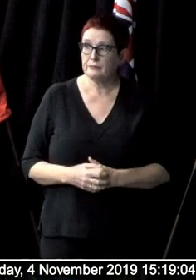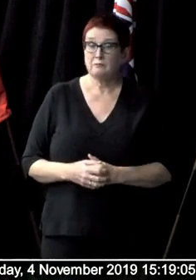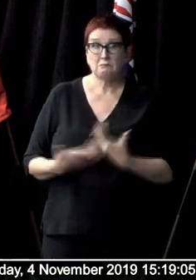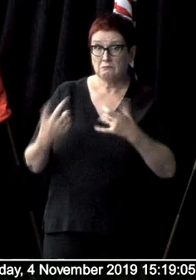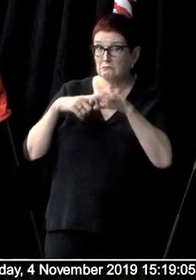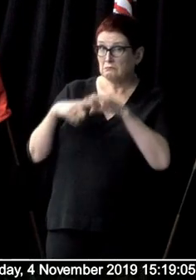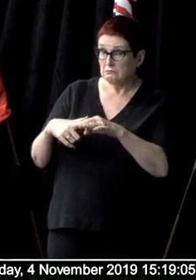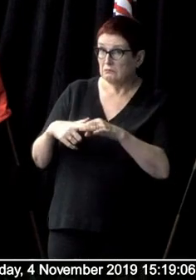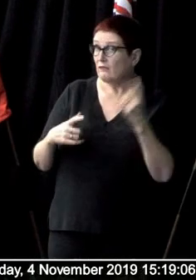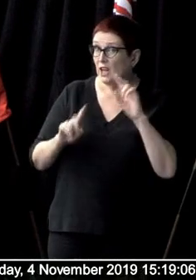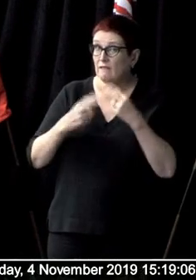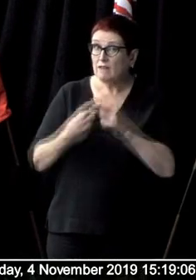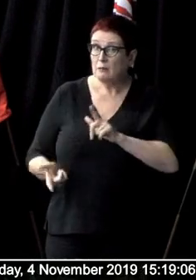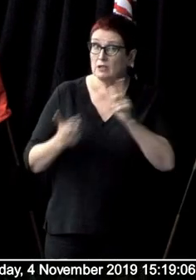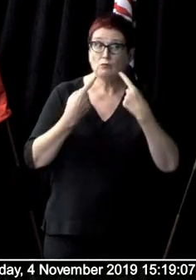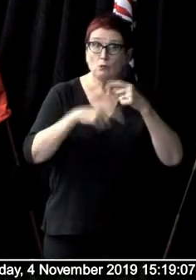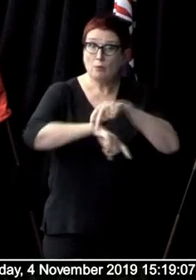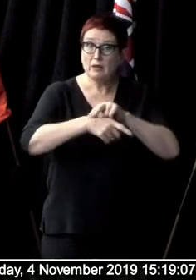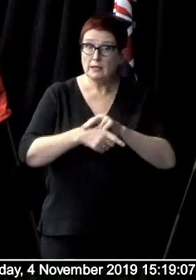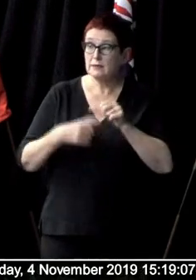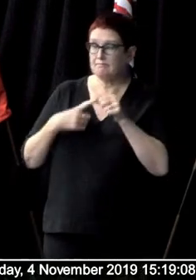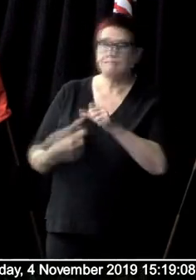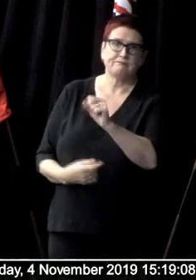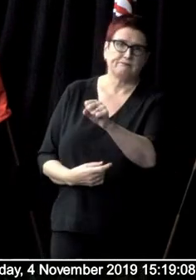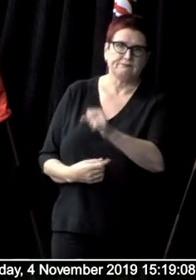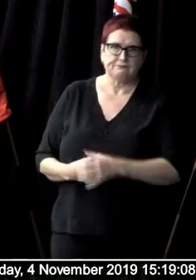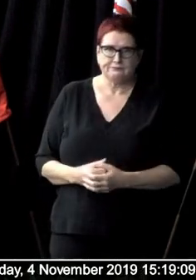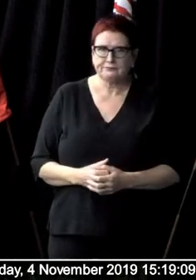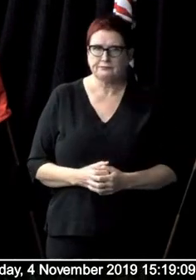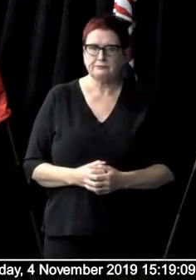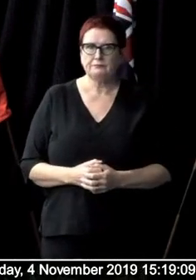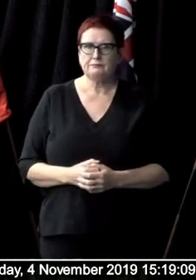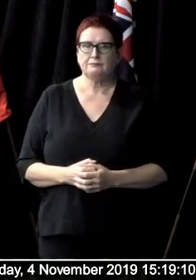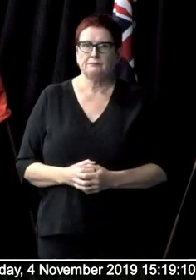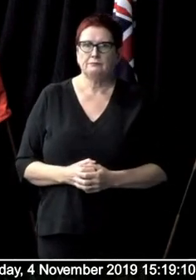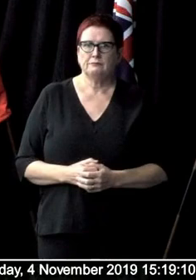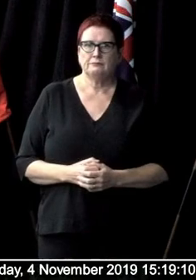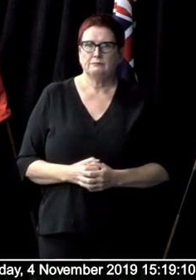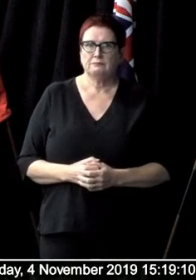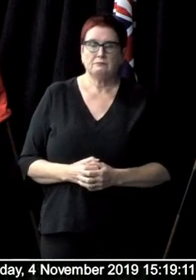We have, yes. And what about repercussions?